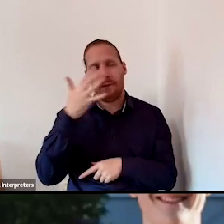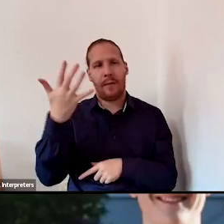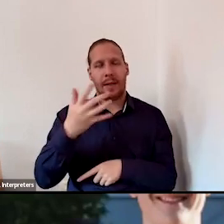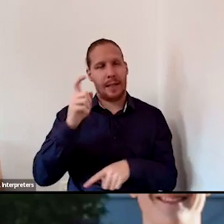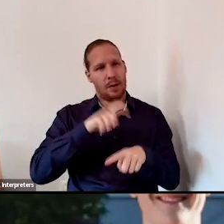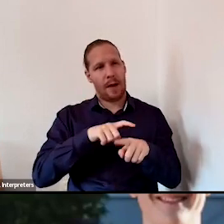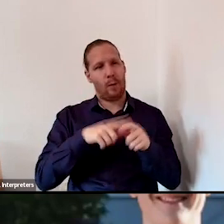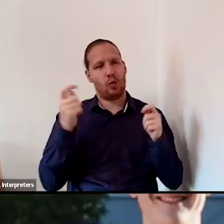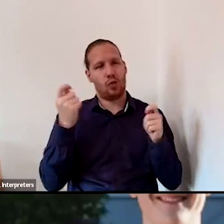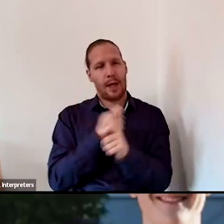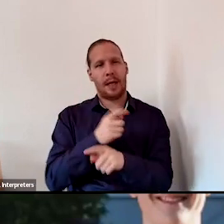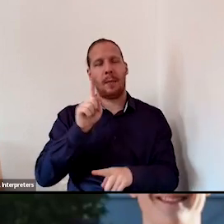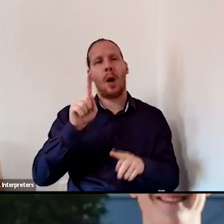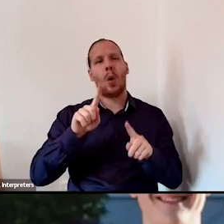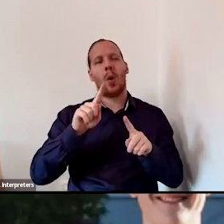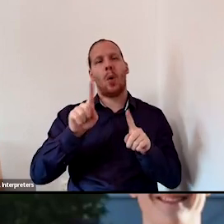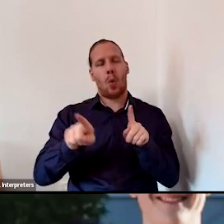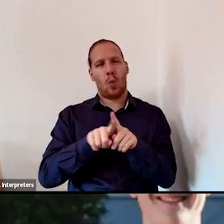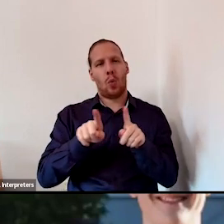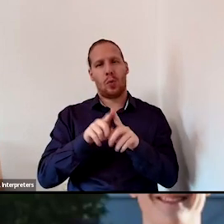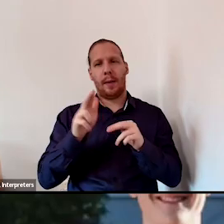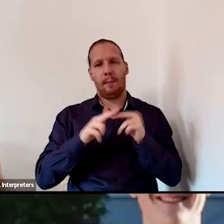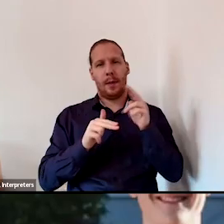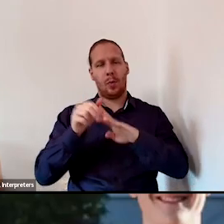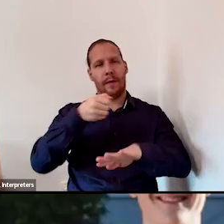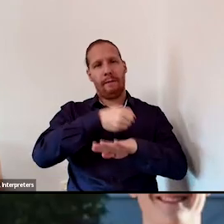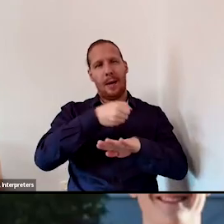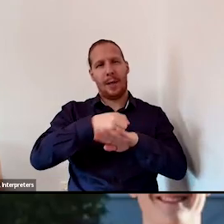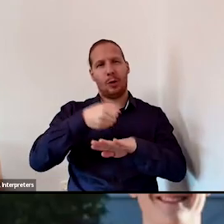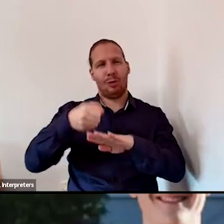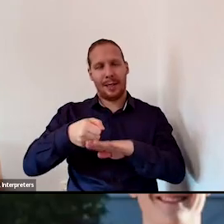So during these years, young people are developing this sense of identities,